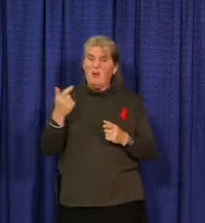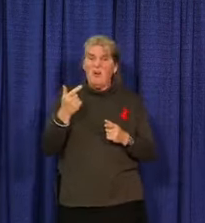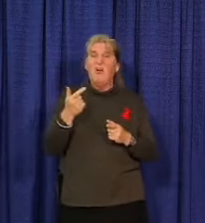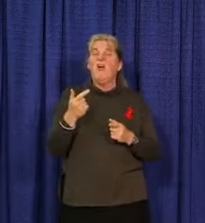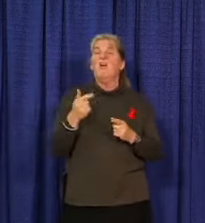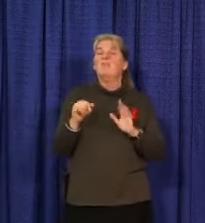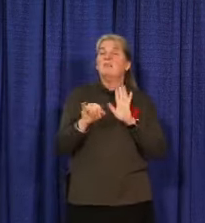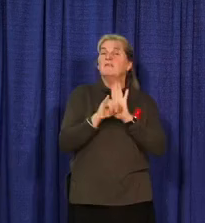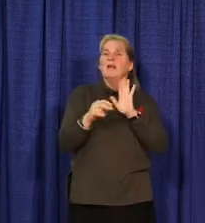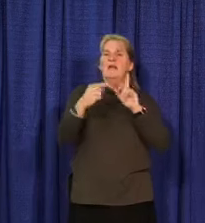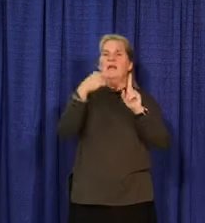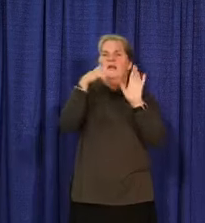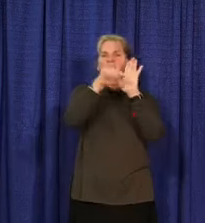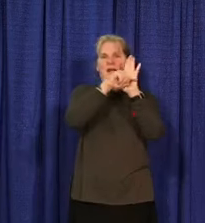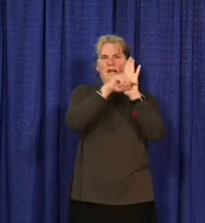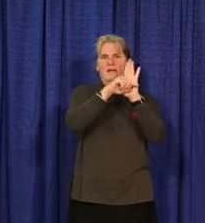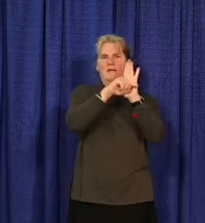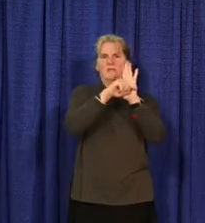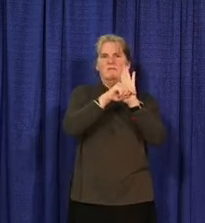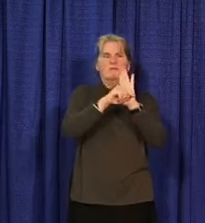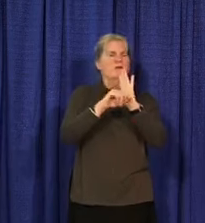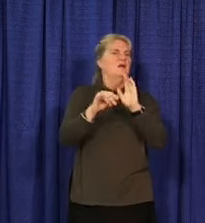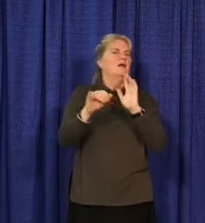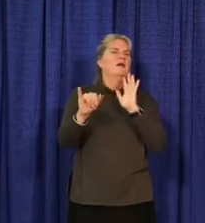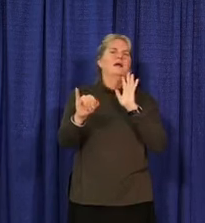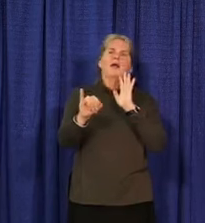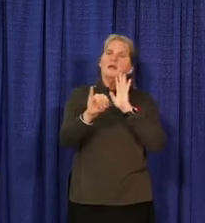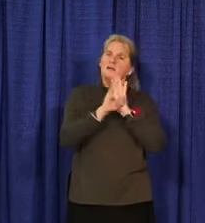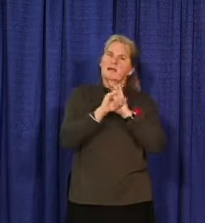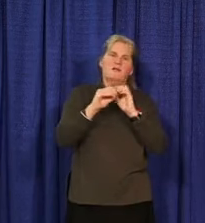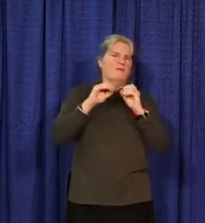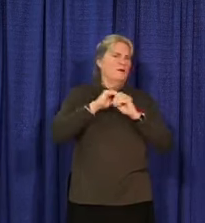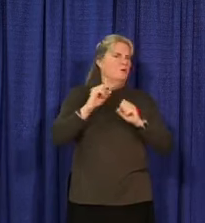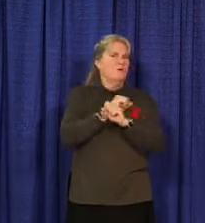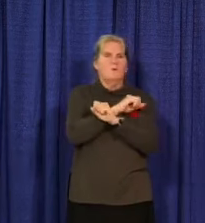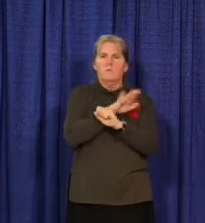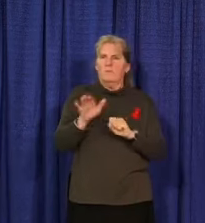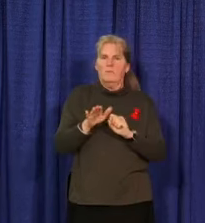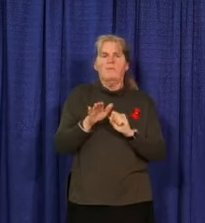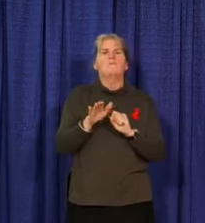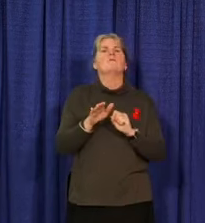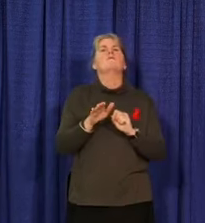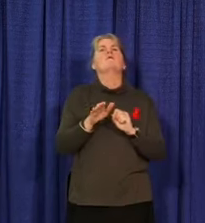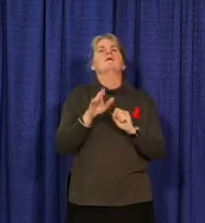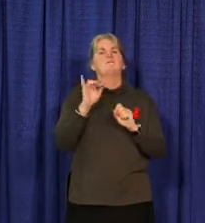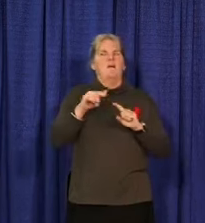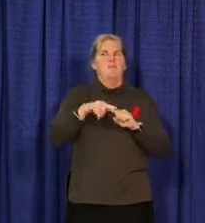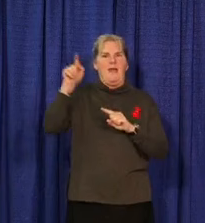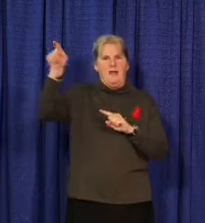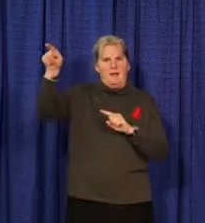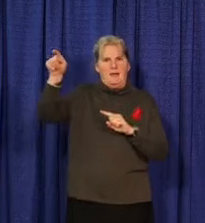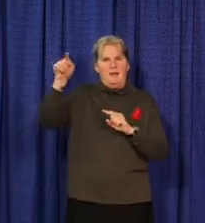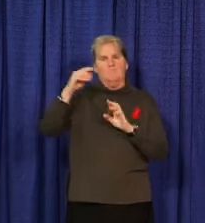they are all negative. We are still working hard to nail down contacts in that community.